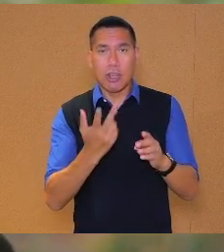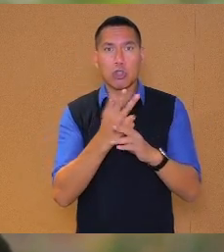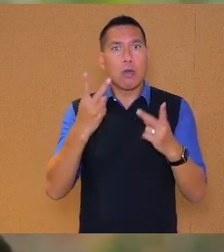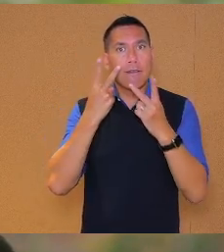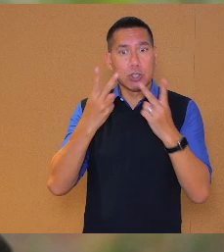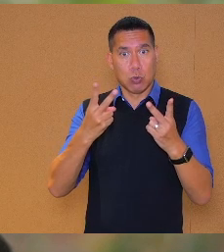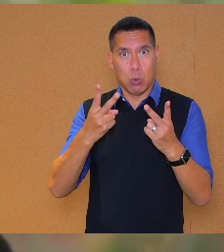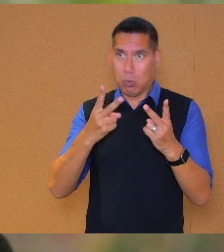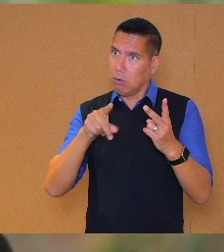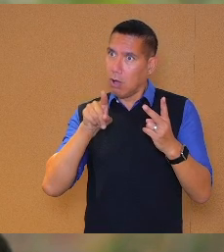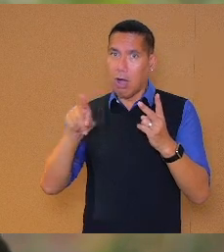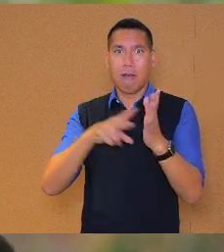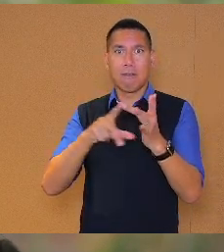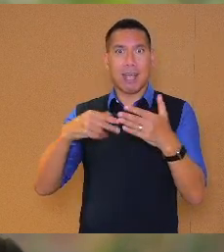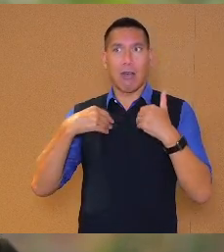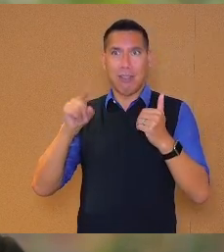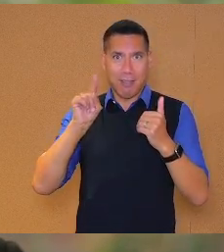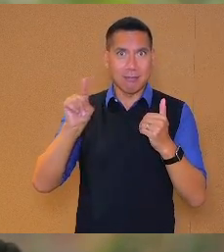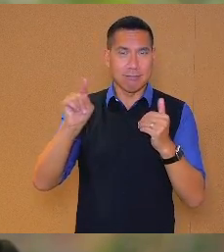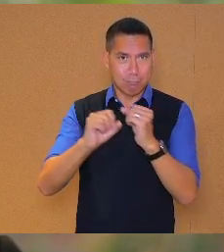mark of VicHealth. Befitting a vibrant